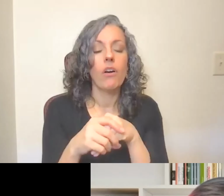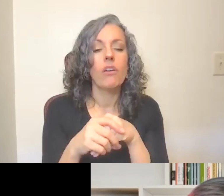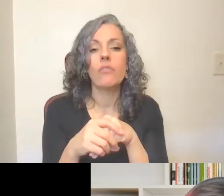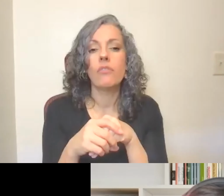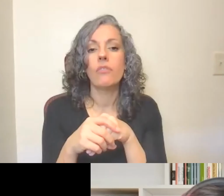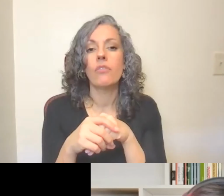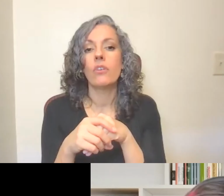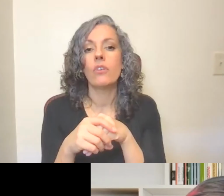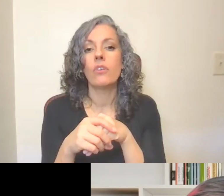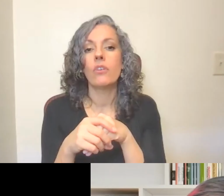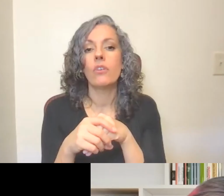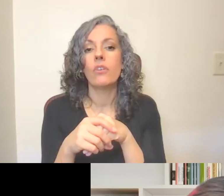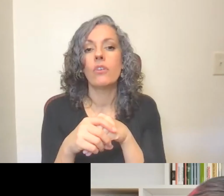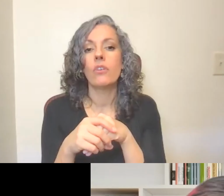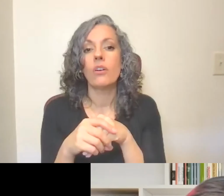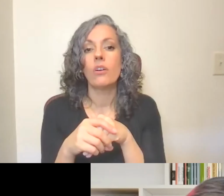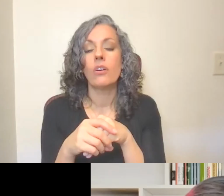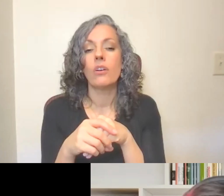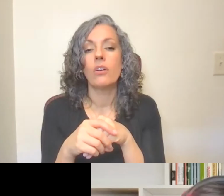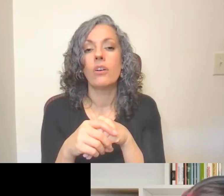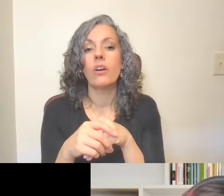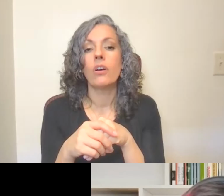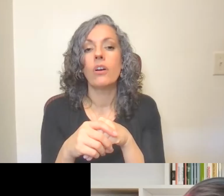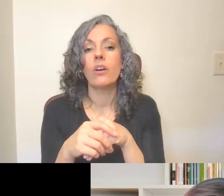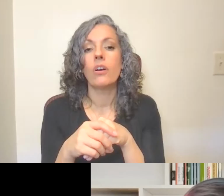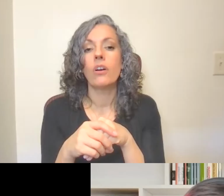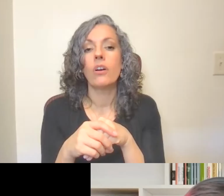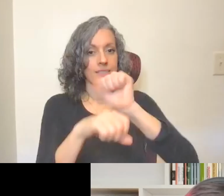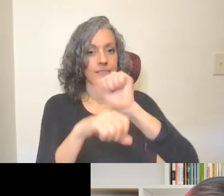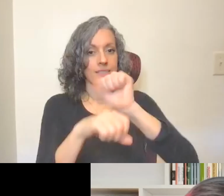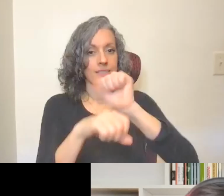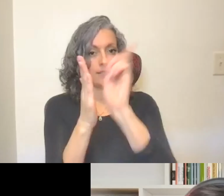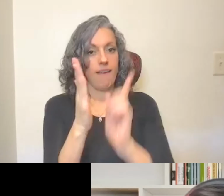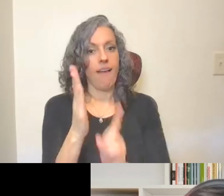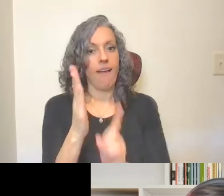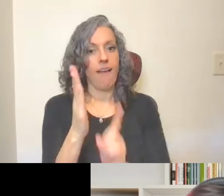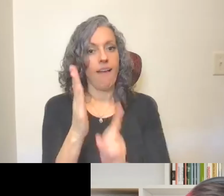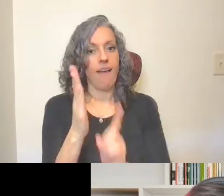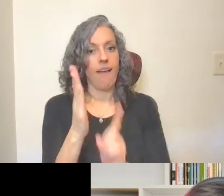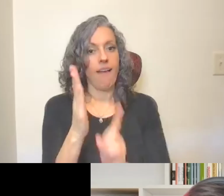this is why I did this matrix and this is also why I kind of encourage you. Like, at the